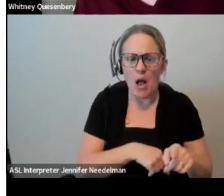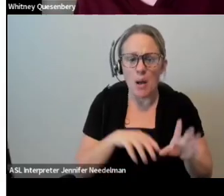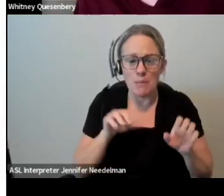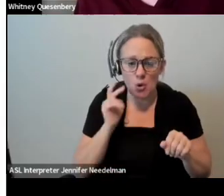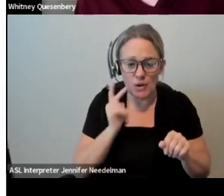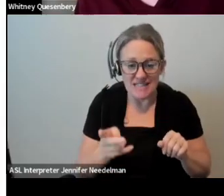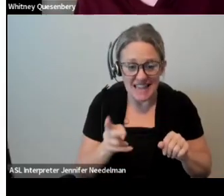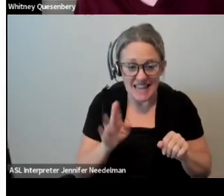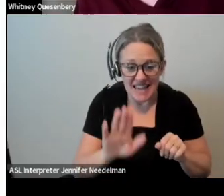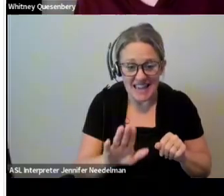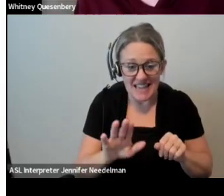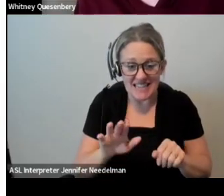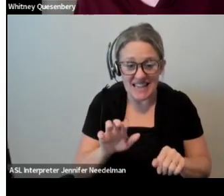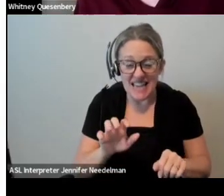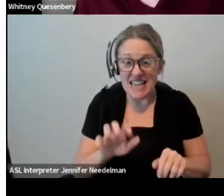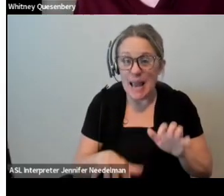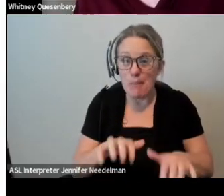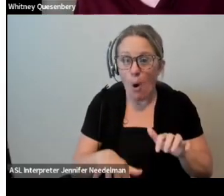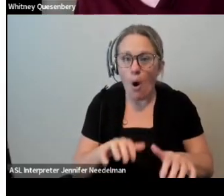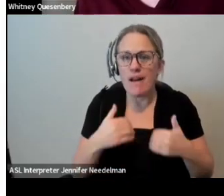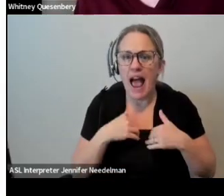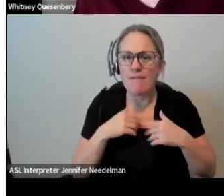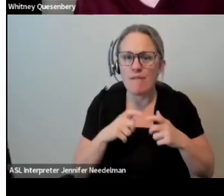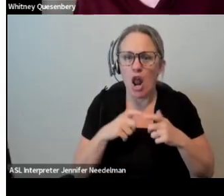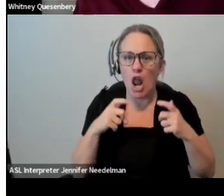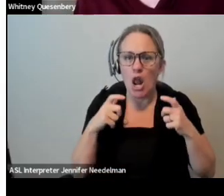that his keyboard has large, large print letters on it.